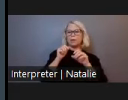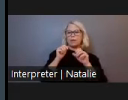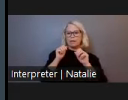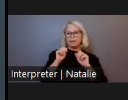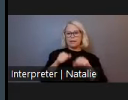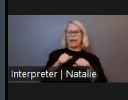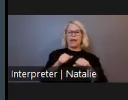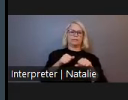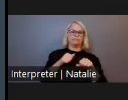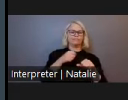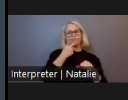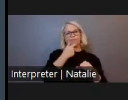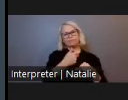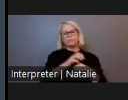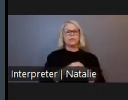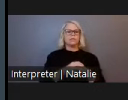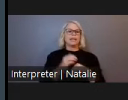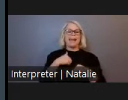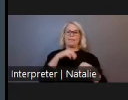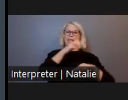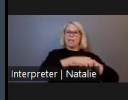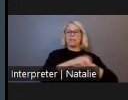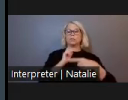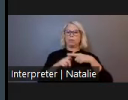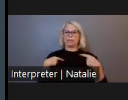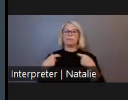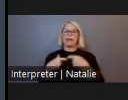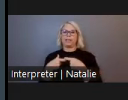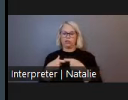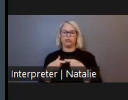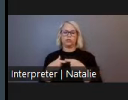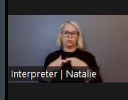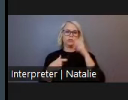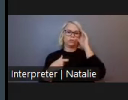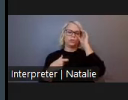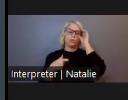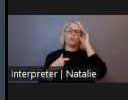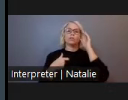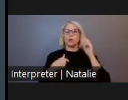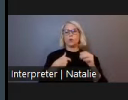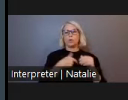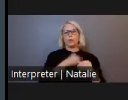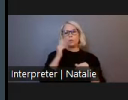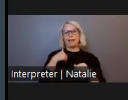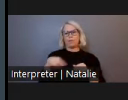We have them in English and Spanish, so we will have those available on our website.